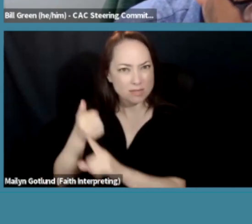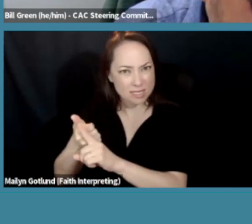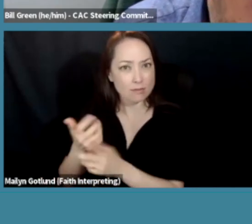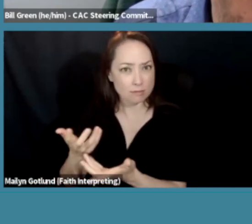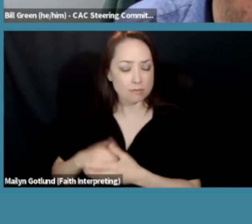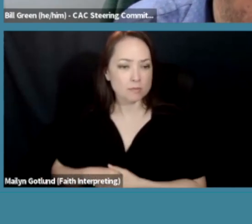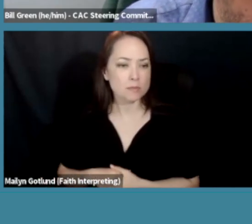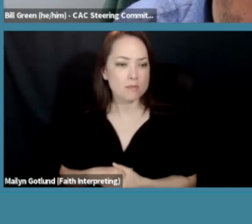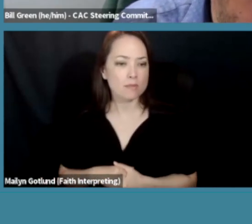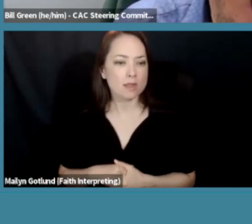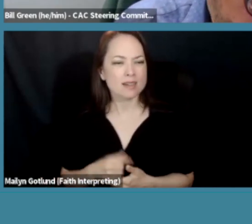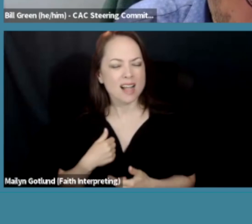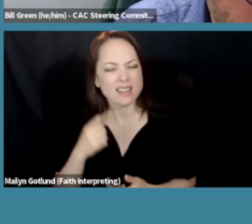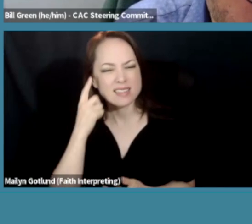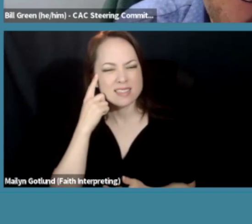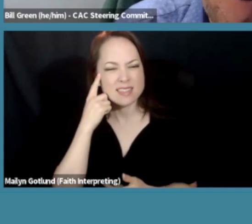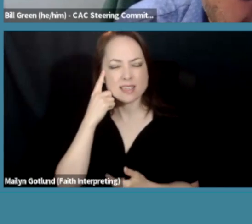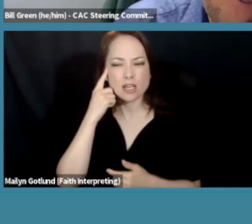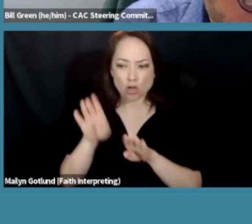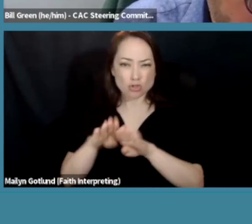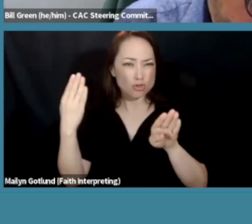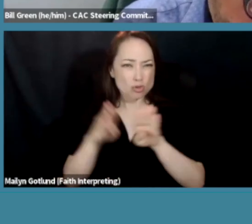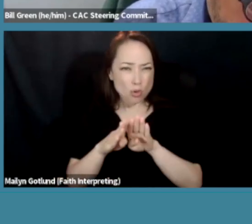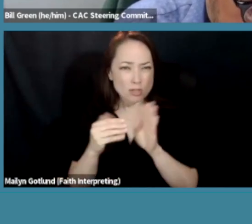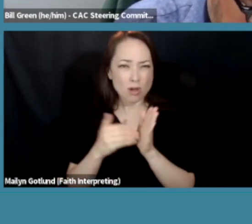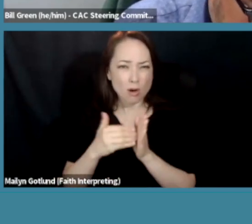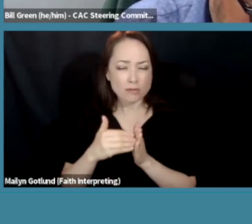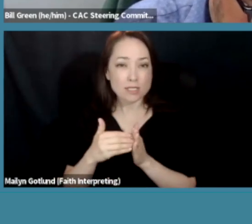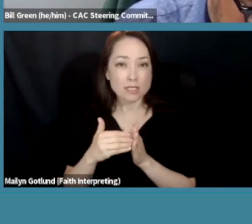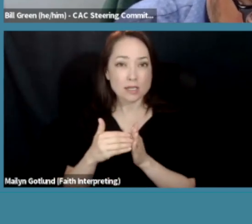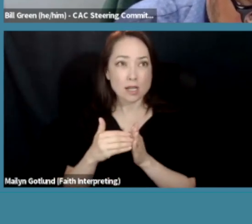I even think of doors, oftentimes with the thresholds when people are coming